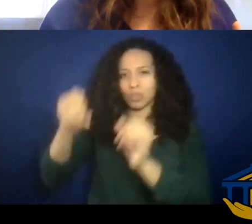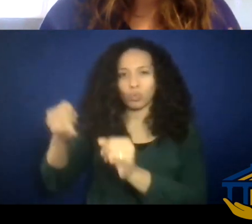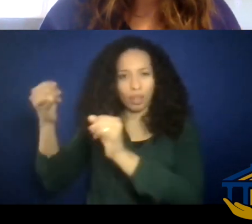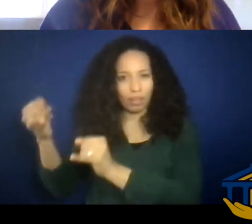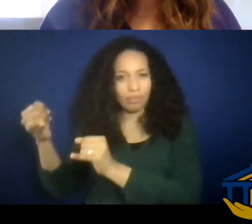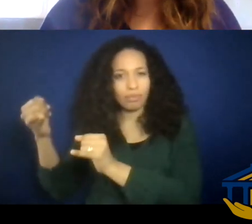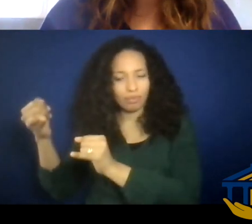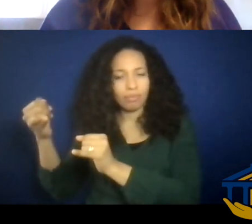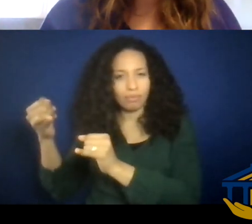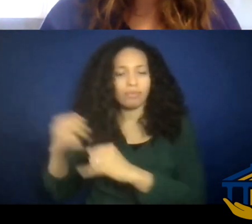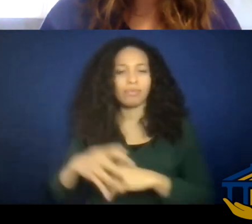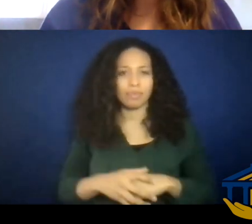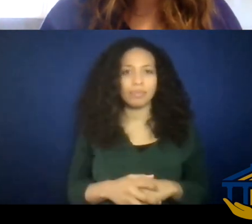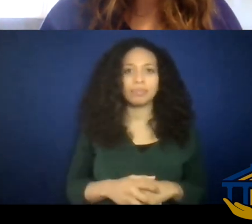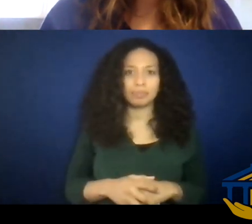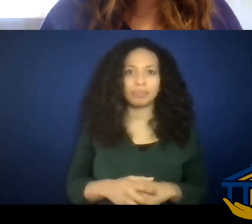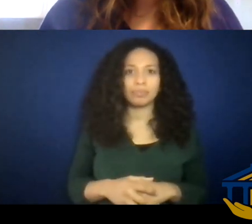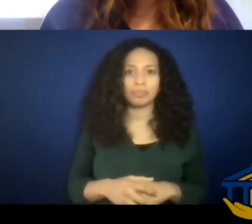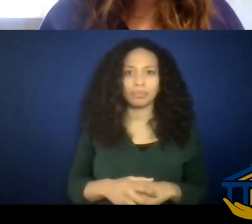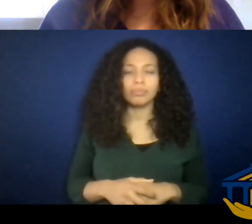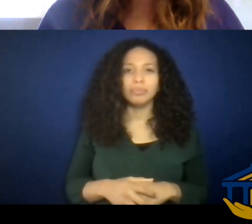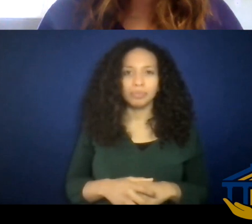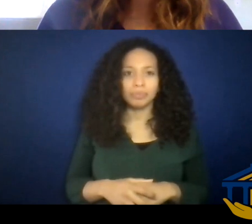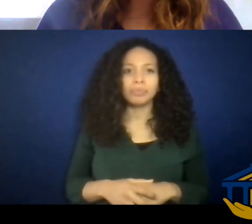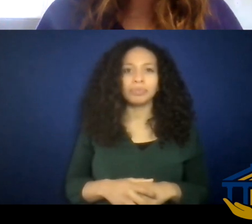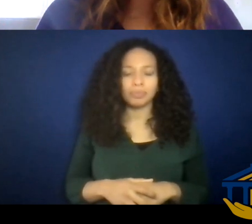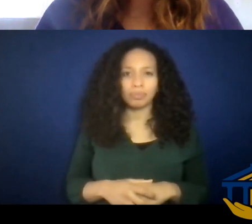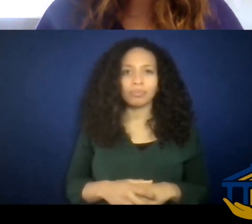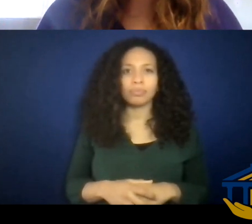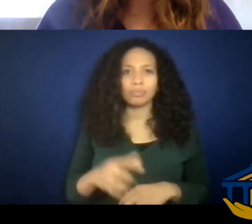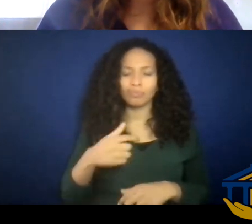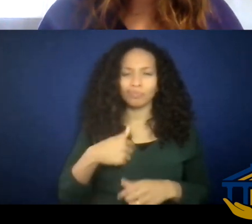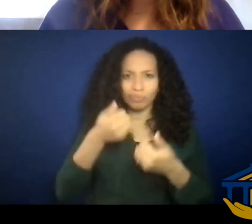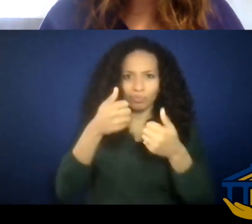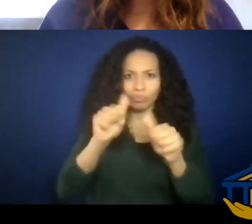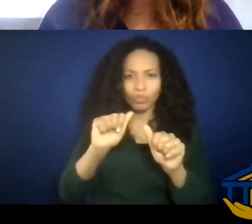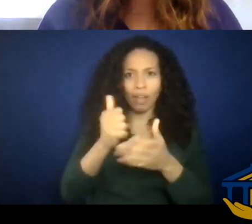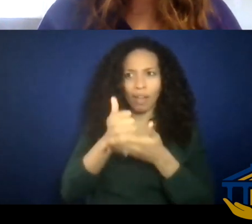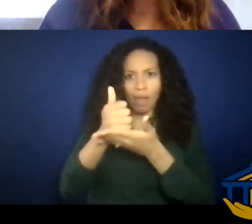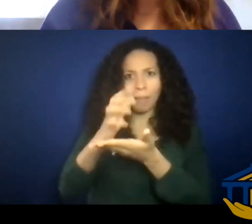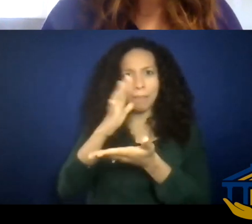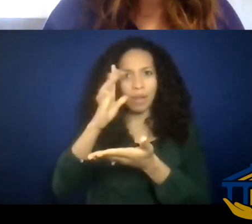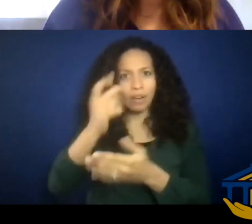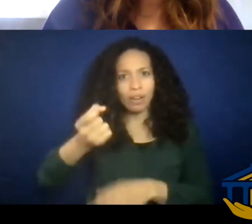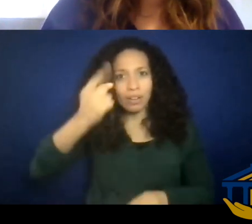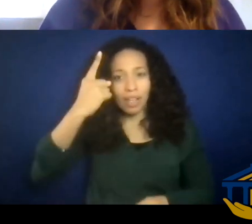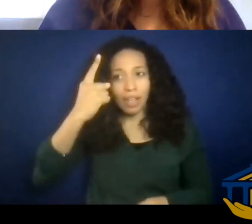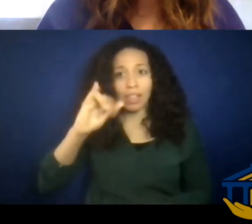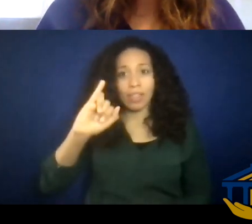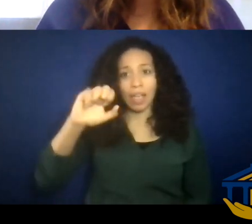make sure parents understand that their child's IEP should be distinct to their child. It should